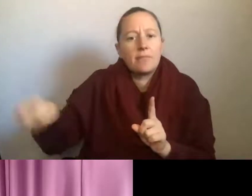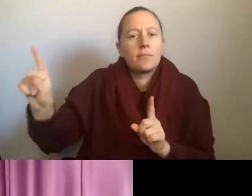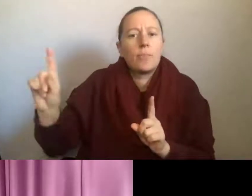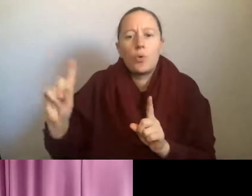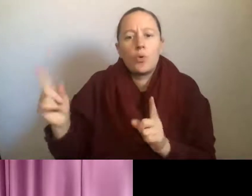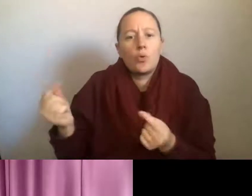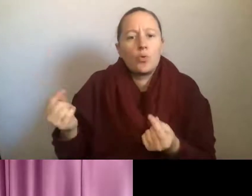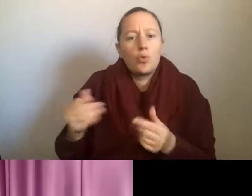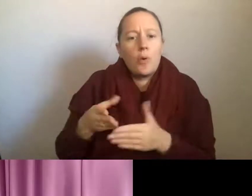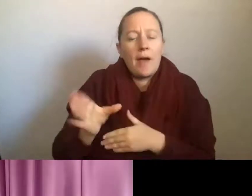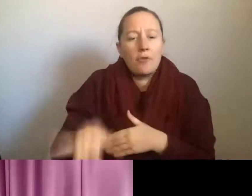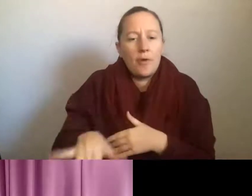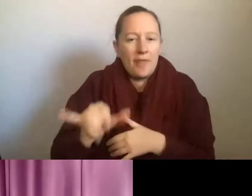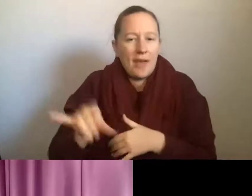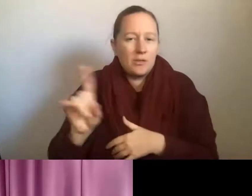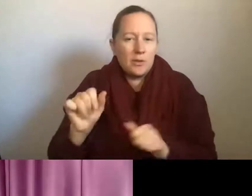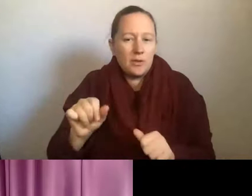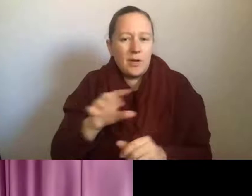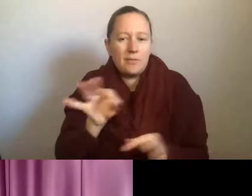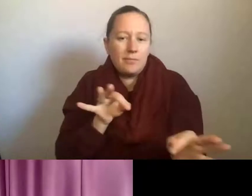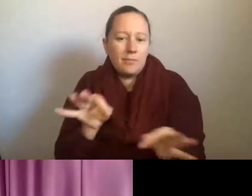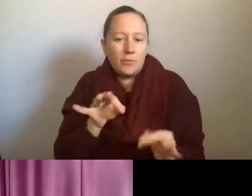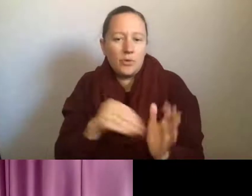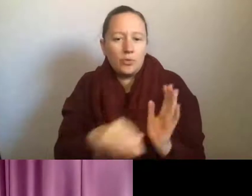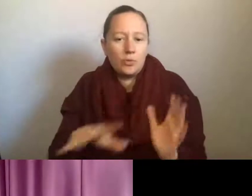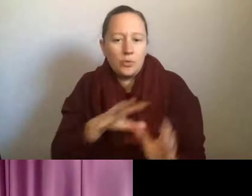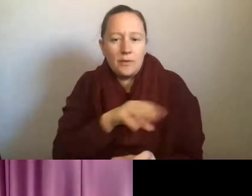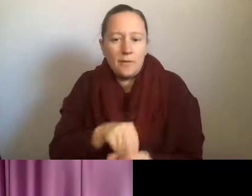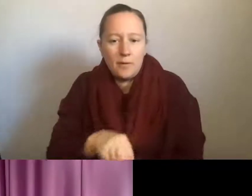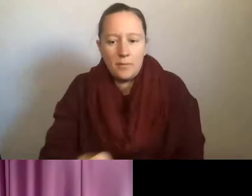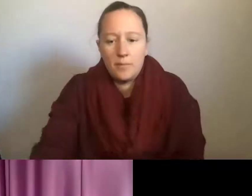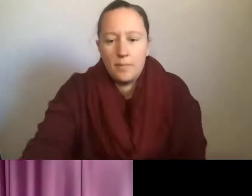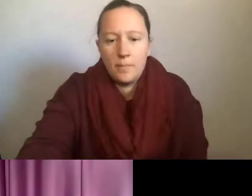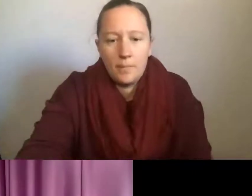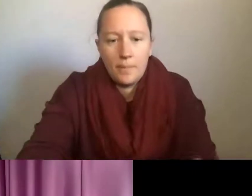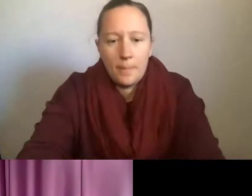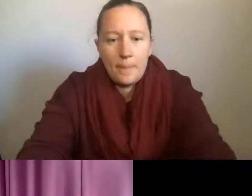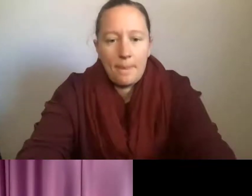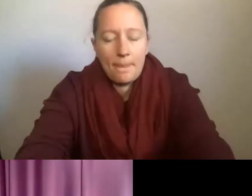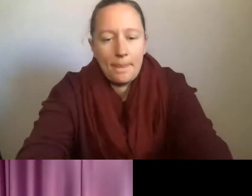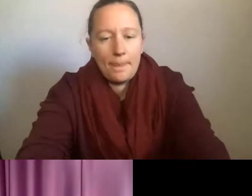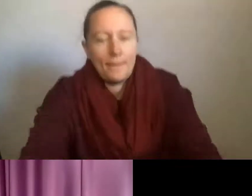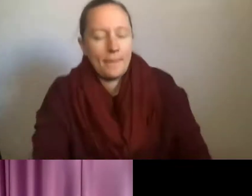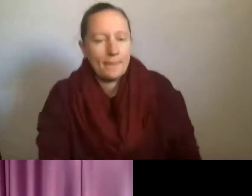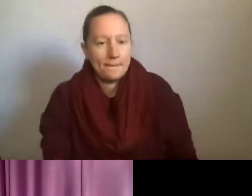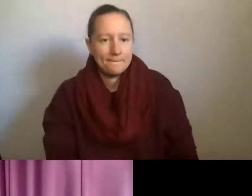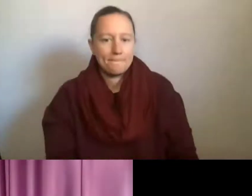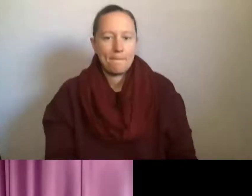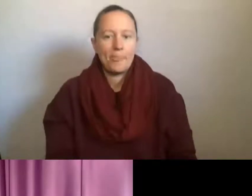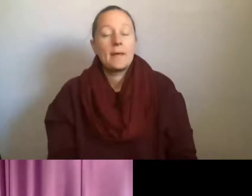about the student involvement. Sheri Cummins: Super. So, "are the AREA and REAP programs